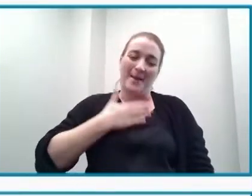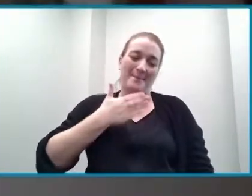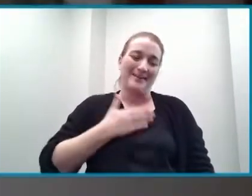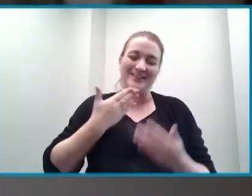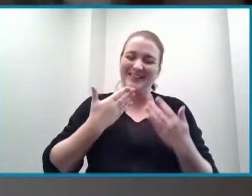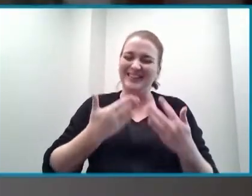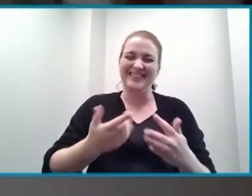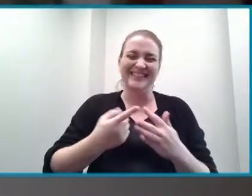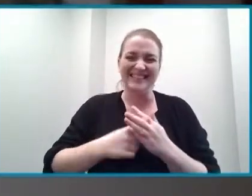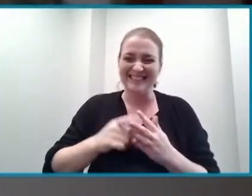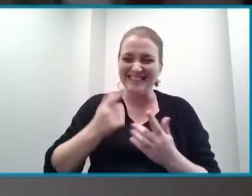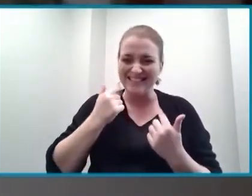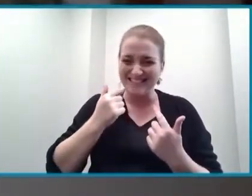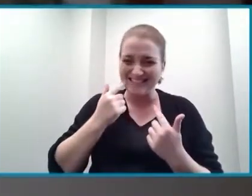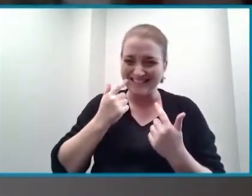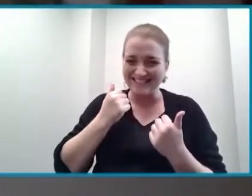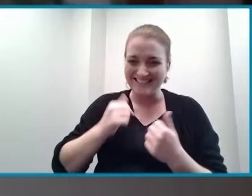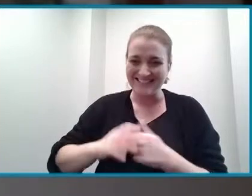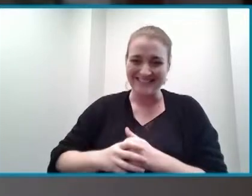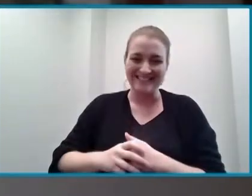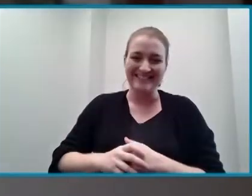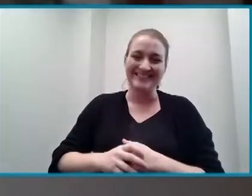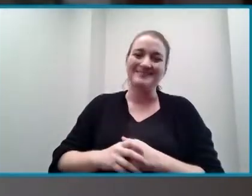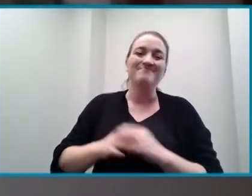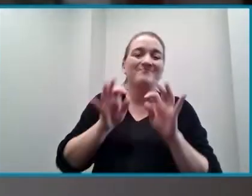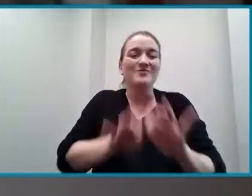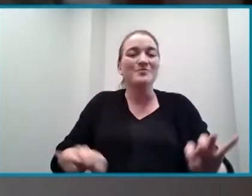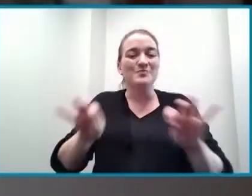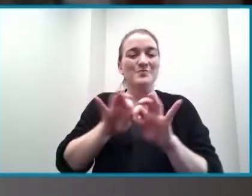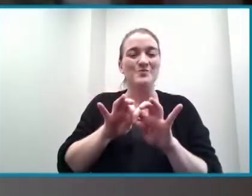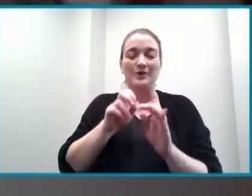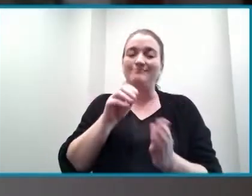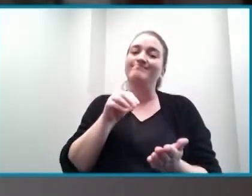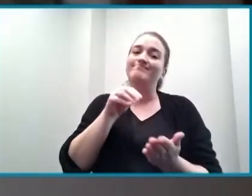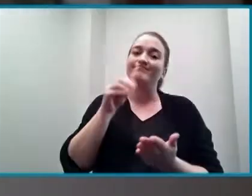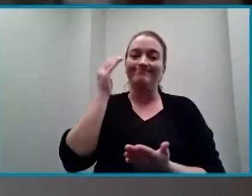So it's important to note that The Old Globe is a